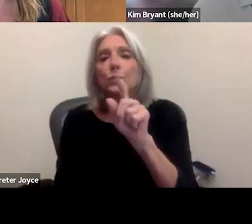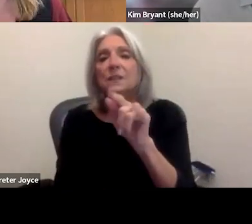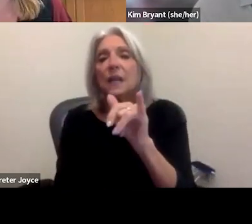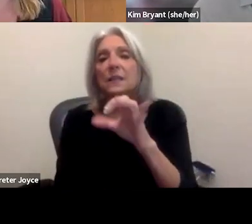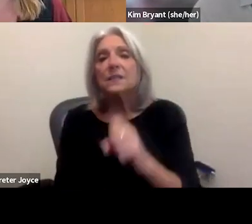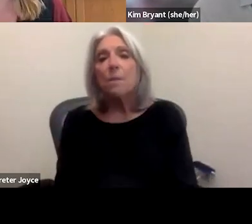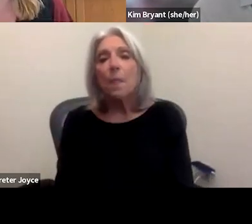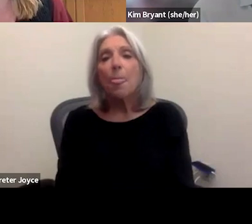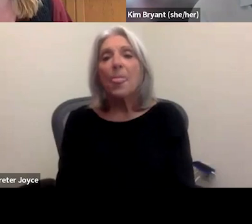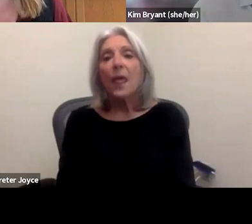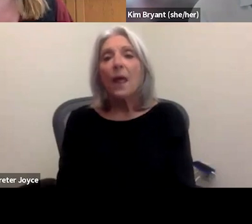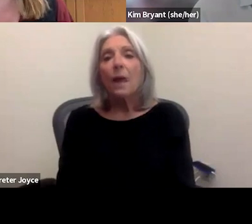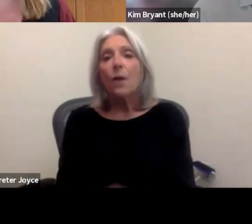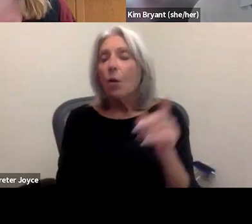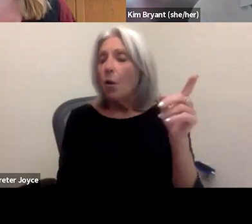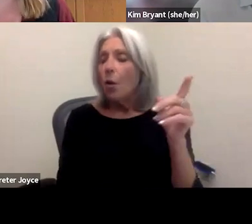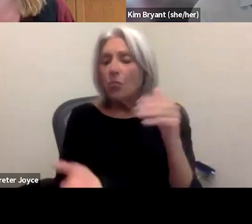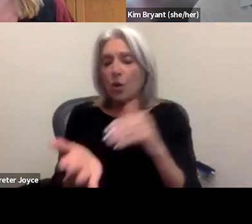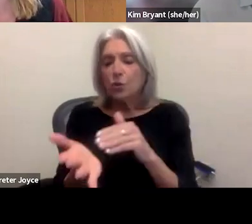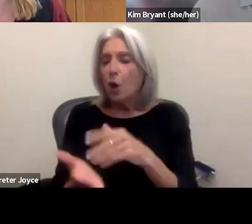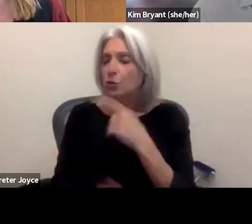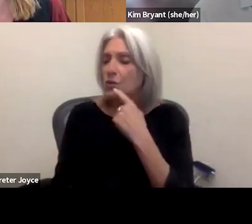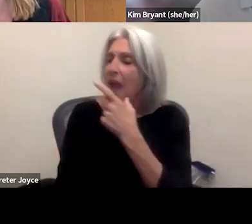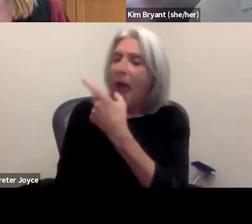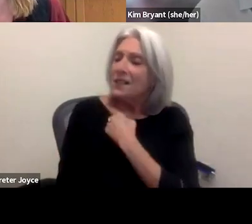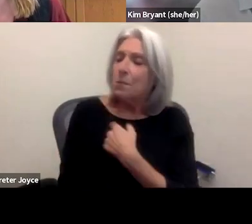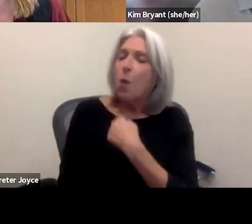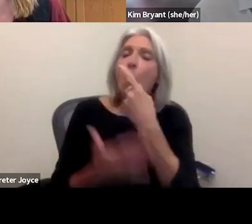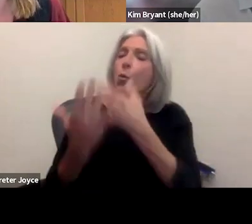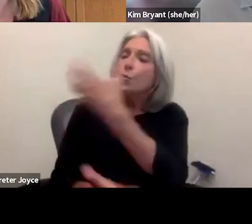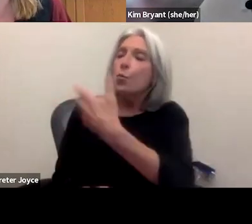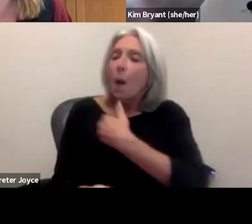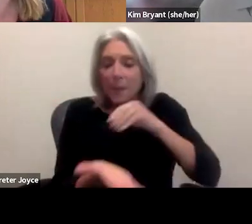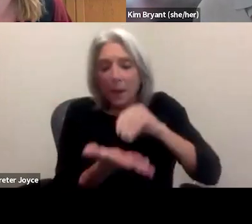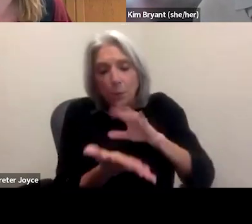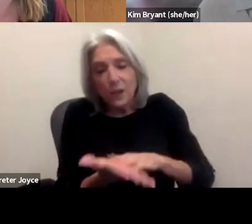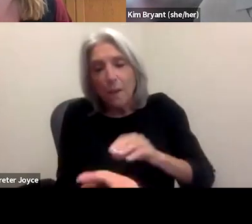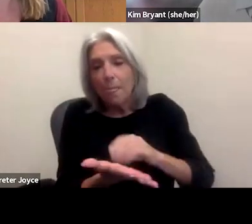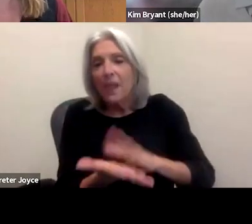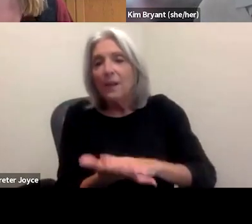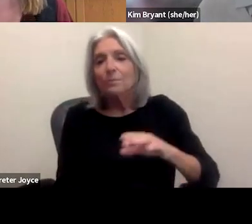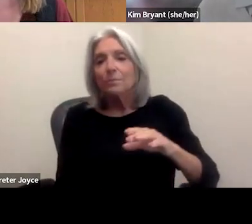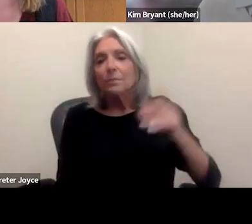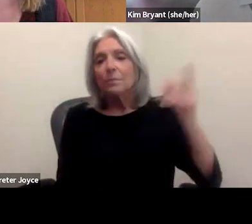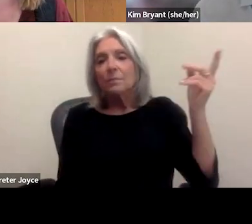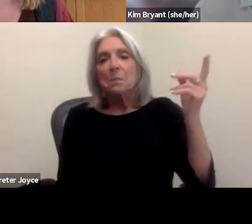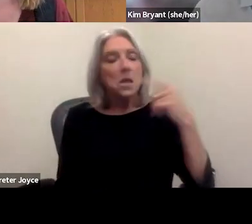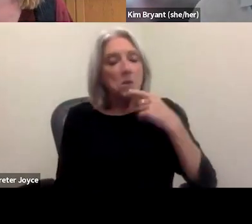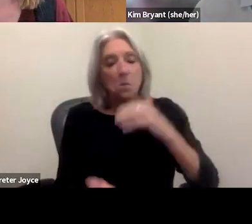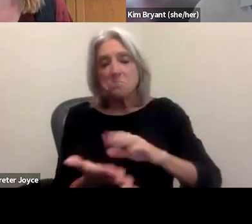and he's like, well, what do you want me to write for these things? Because he's a good doctor, doesn't write "she doesn't need anything."